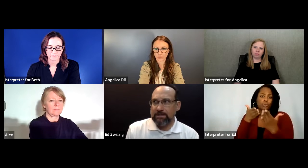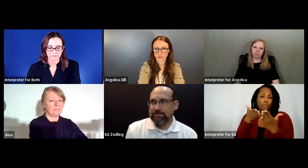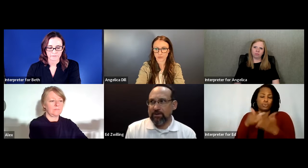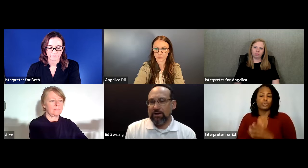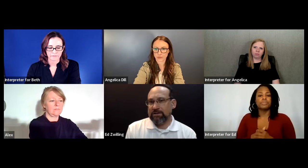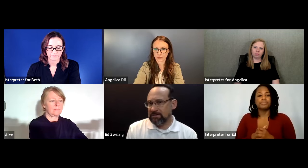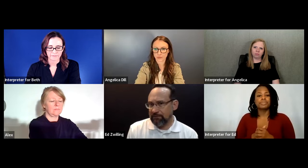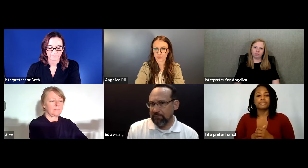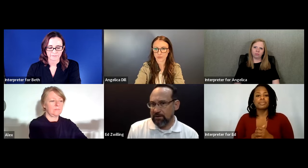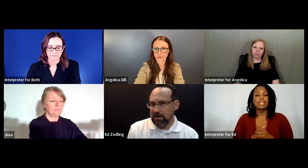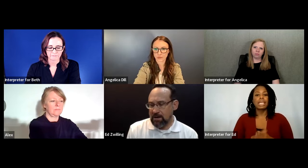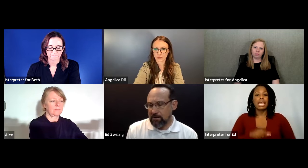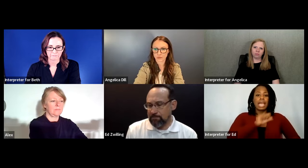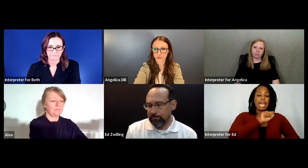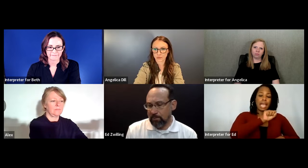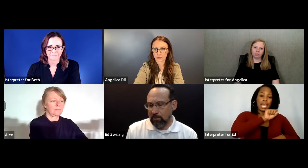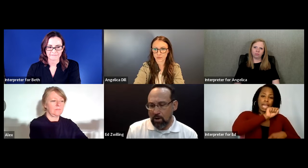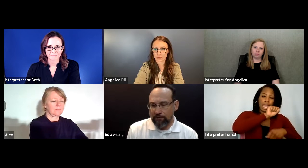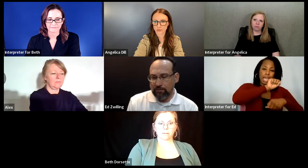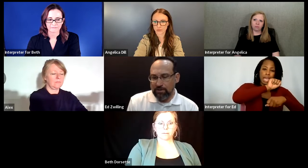Employment is a very different law.